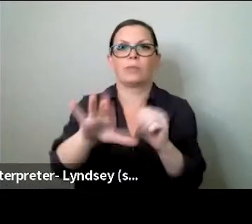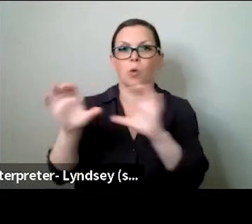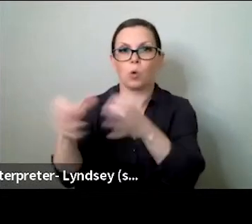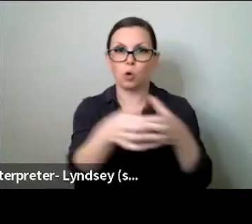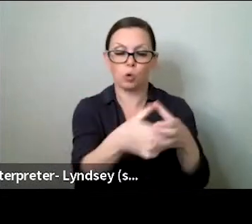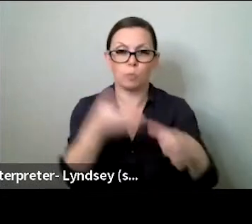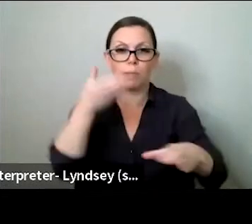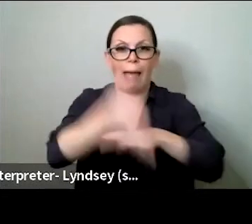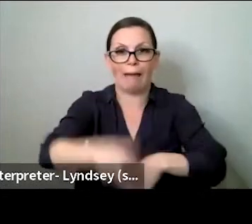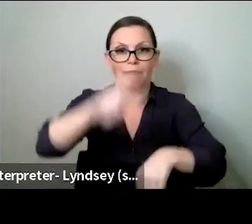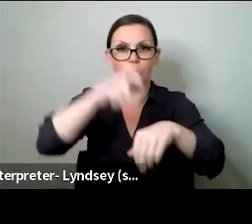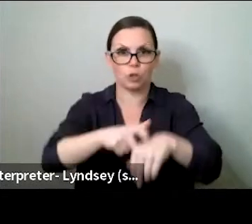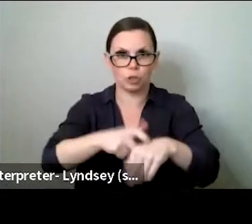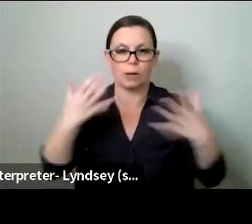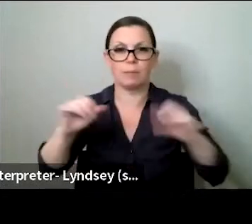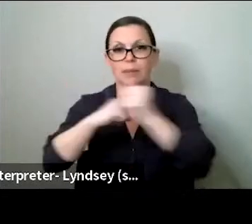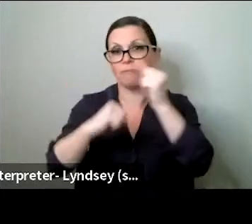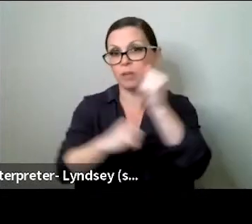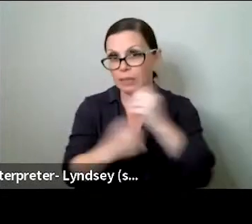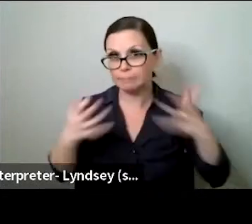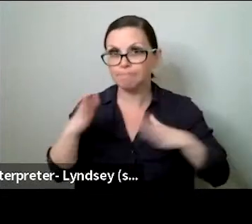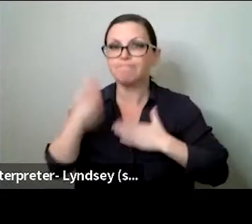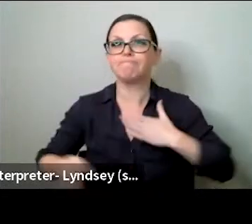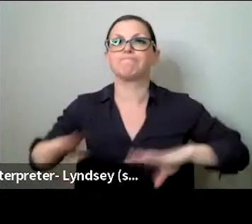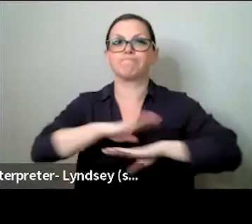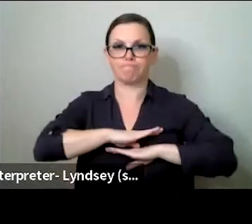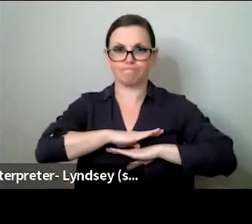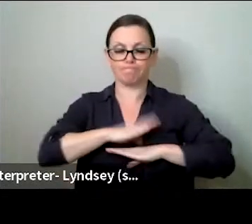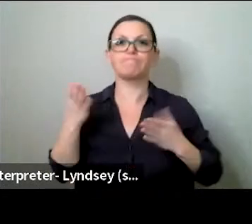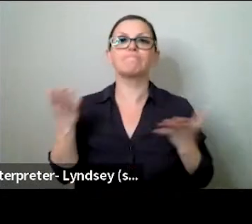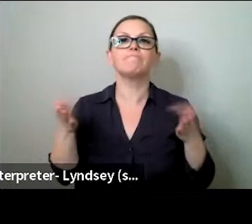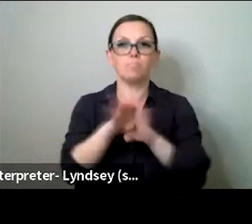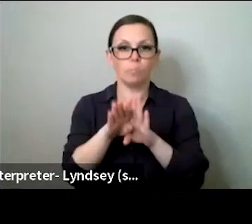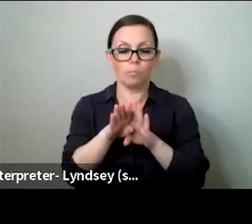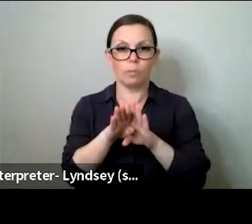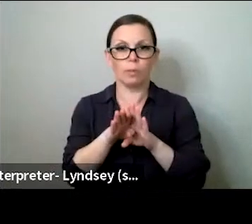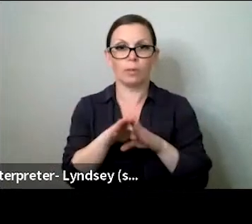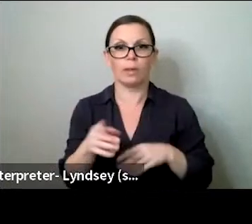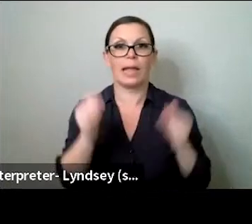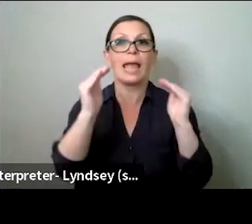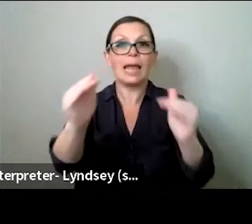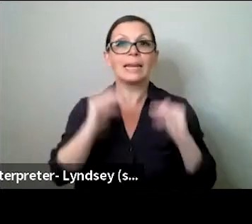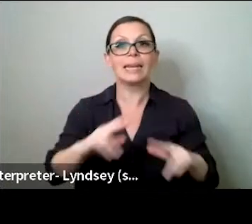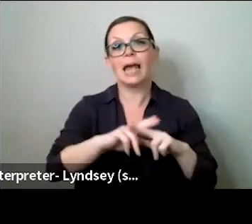after your time at the foundation has come to a close. We, on our next slide, have some information